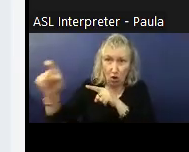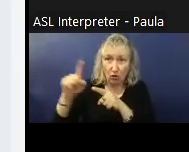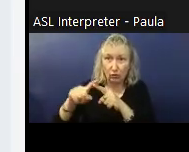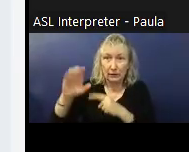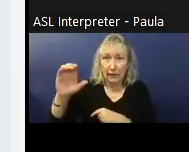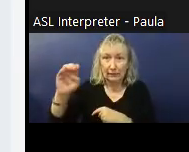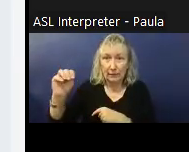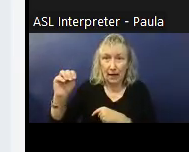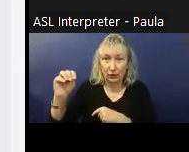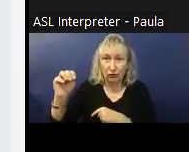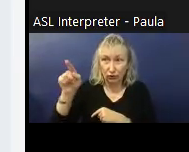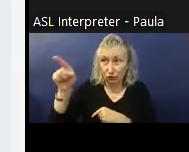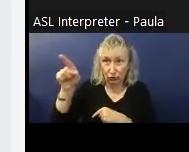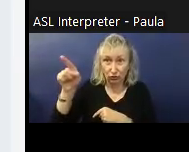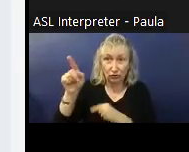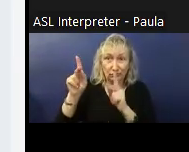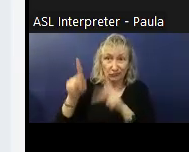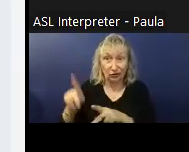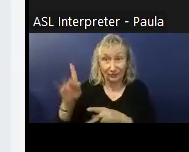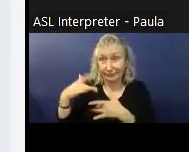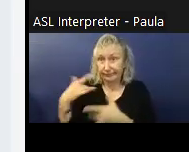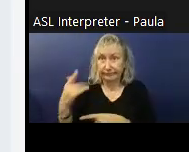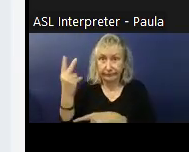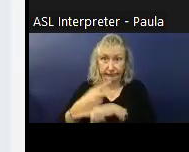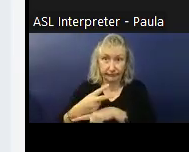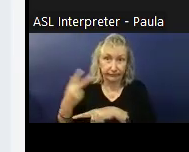who takes often 48 hours or longer to even respond.